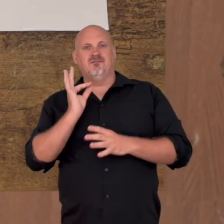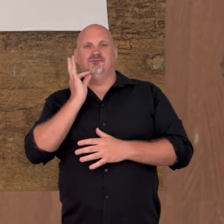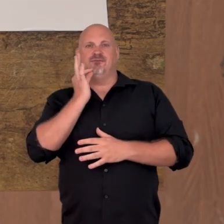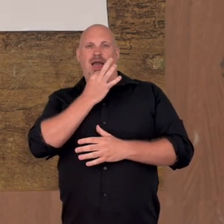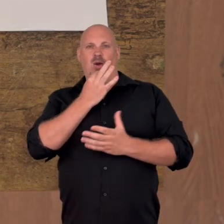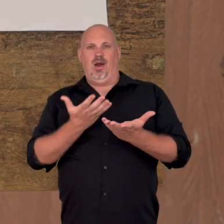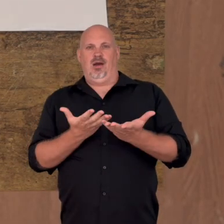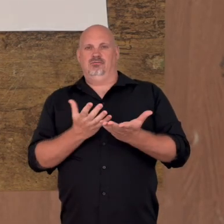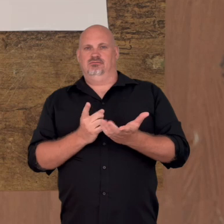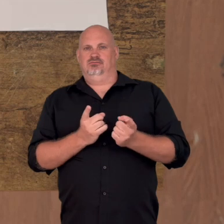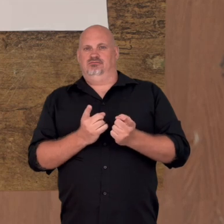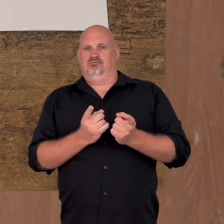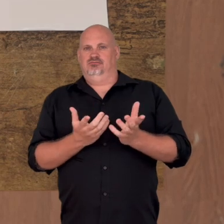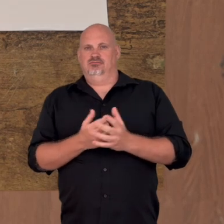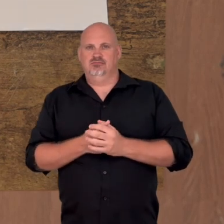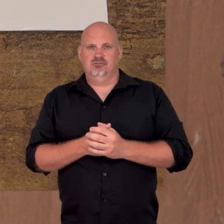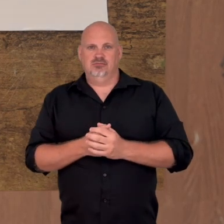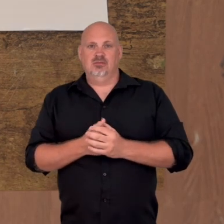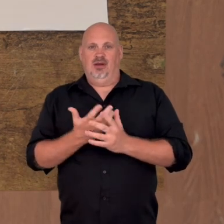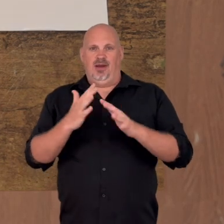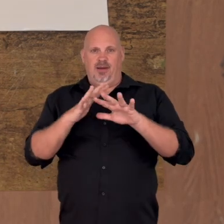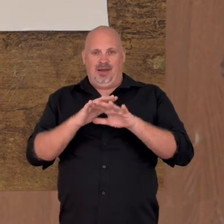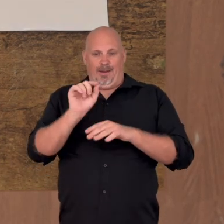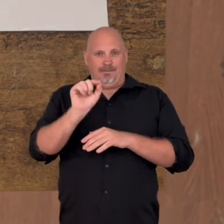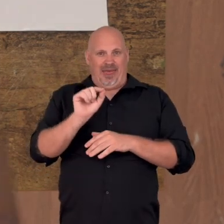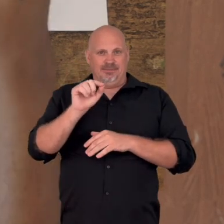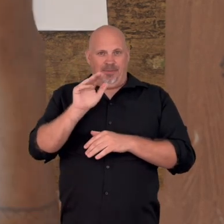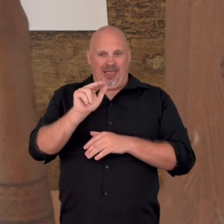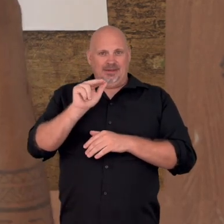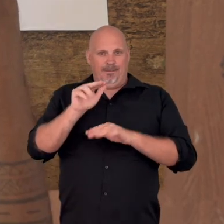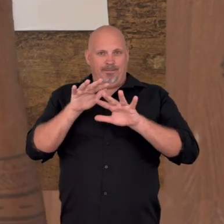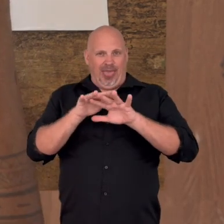and then we go again with the veins of the petals